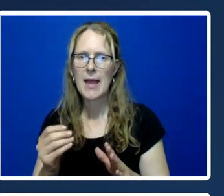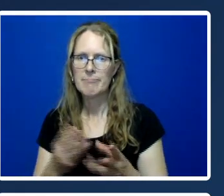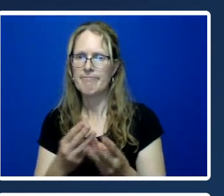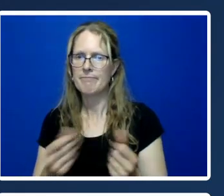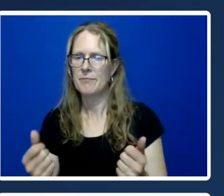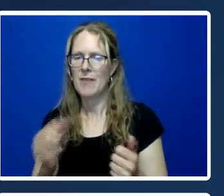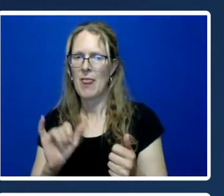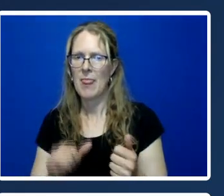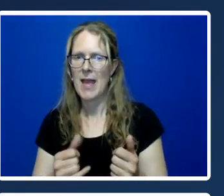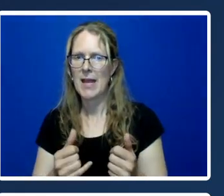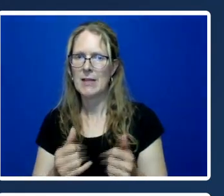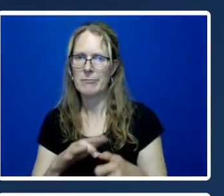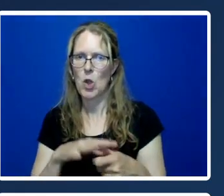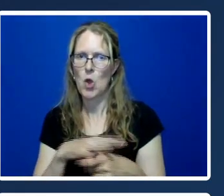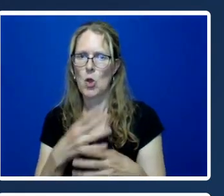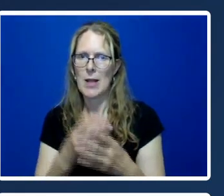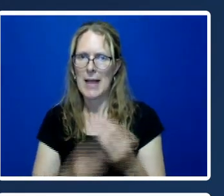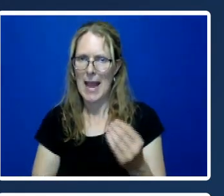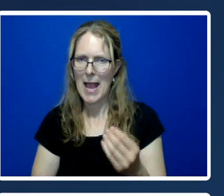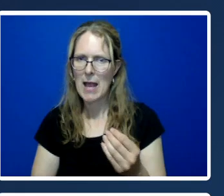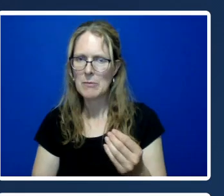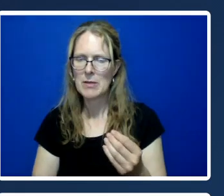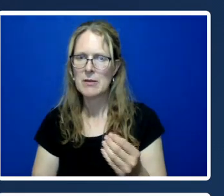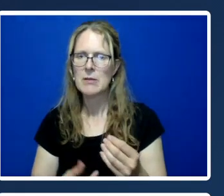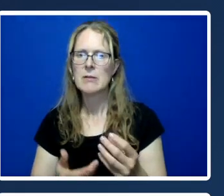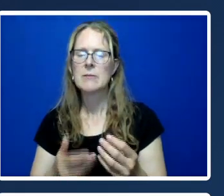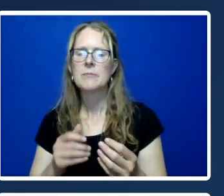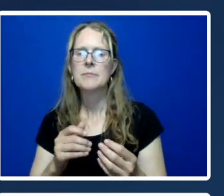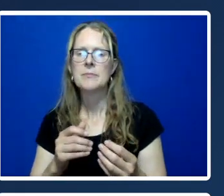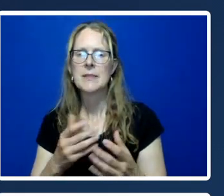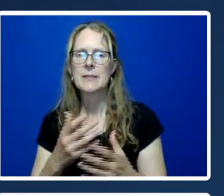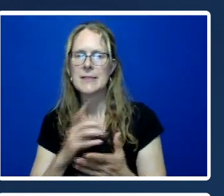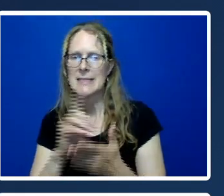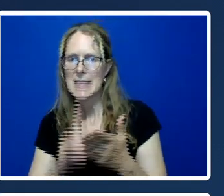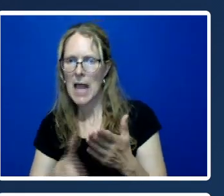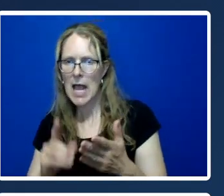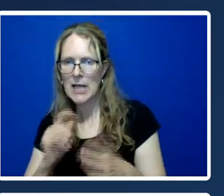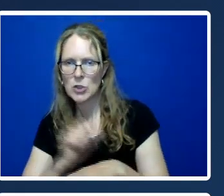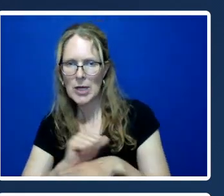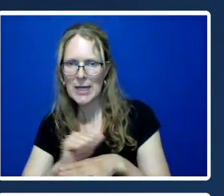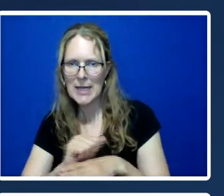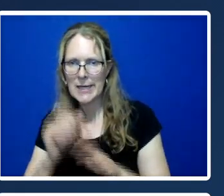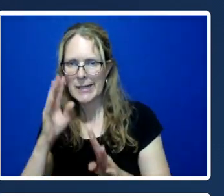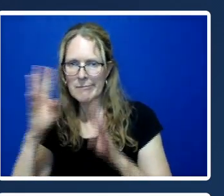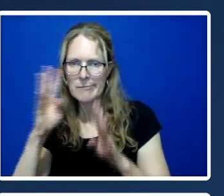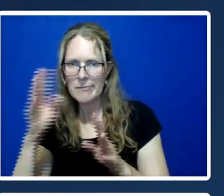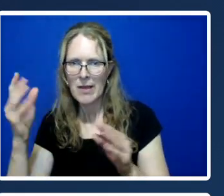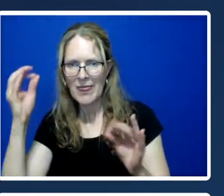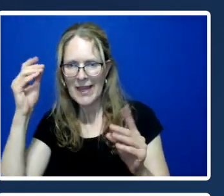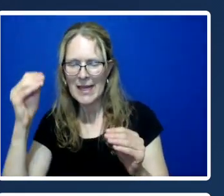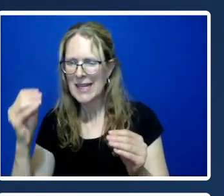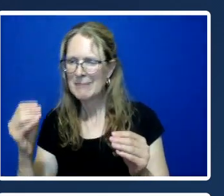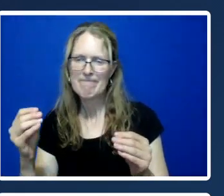where design training and innovative thinking need a bit of a boost at the community level.